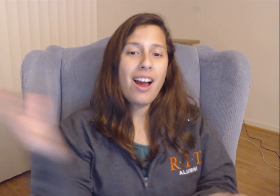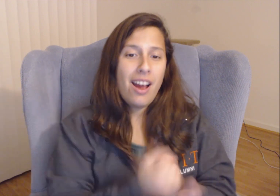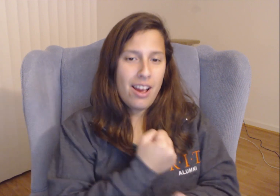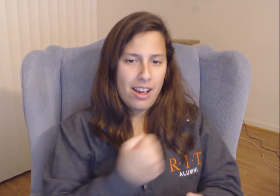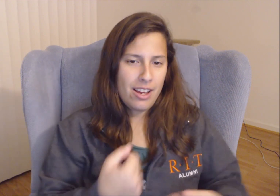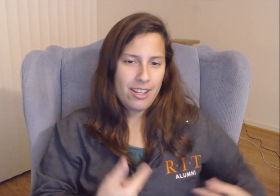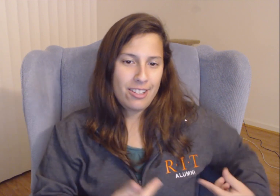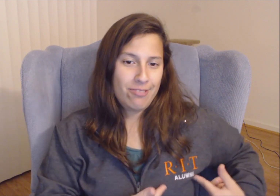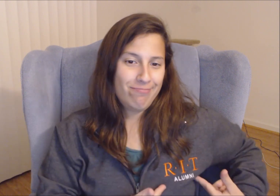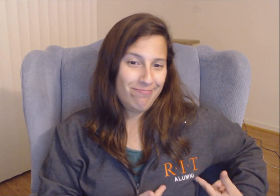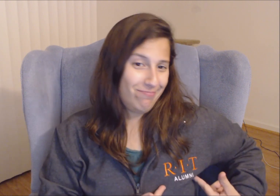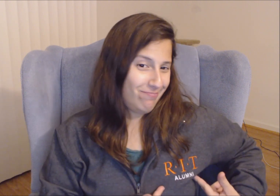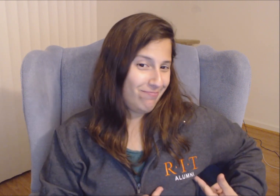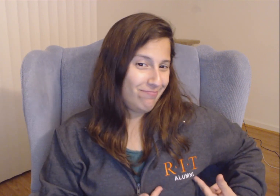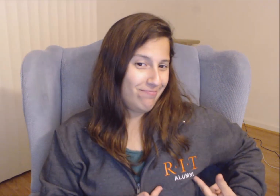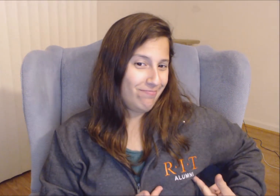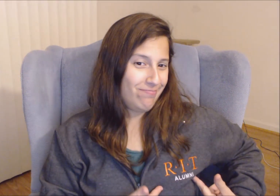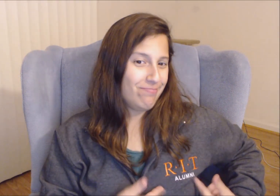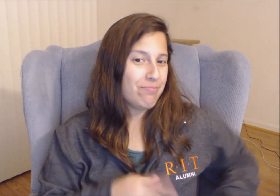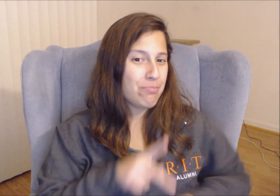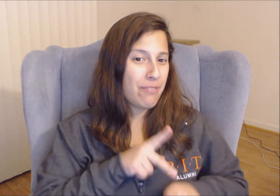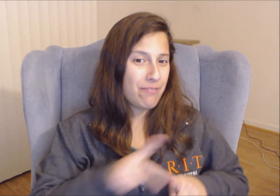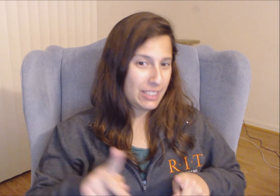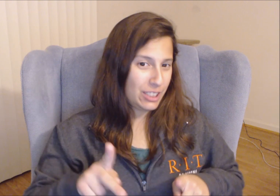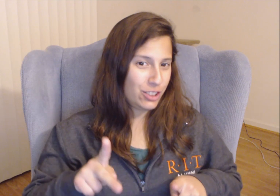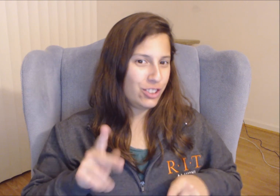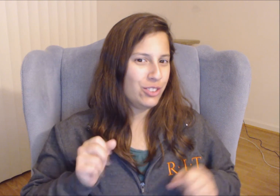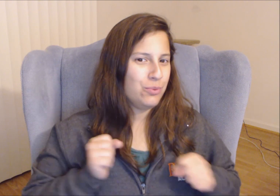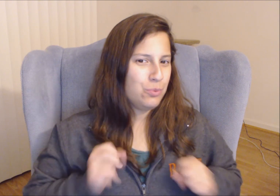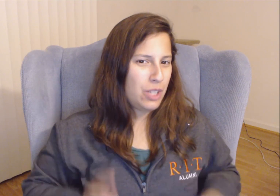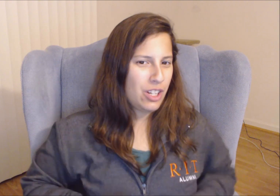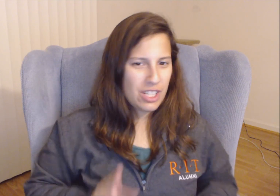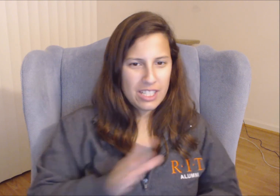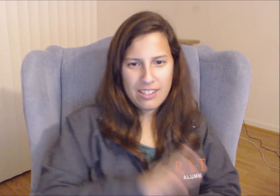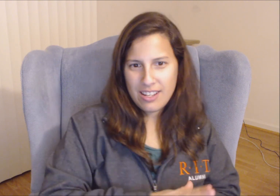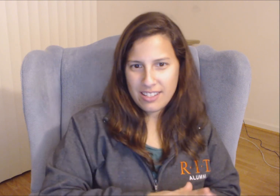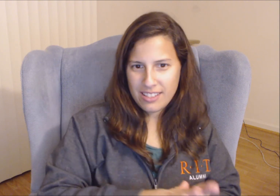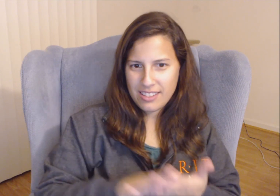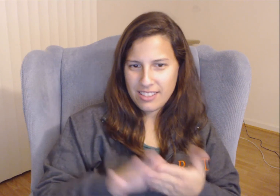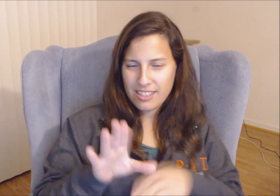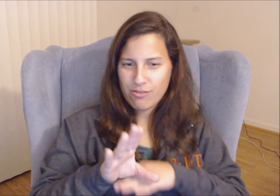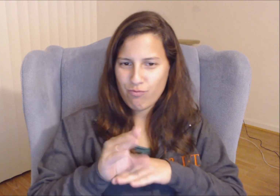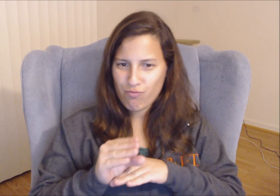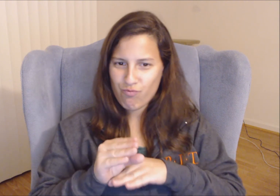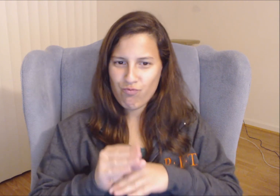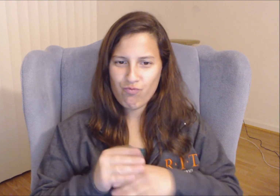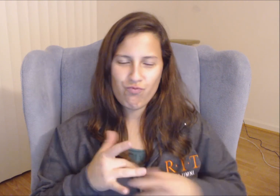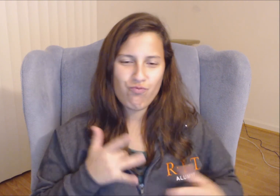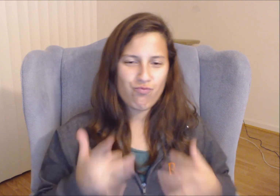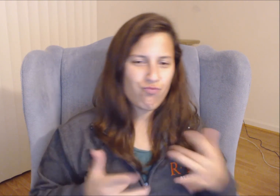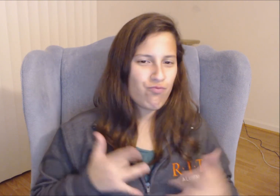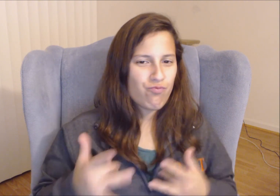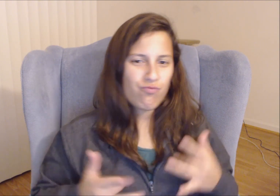I got this: Professional Sweater-shirt! Nice huh? Excited about its discounted.